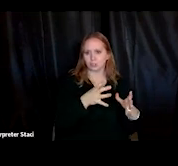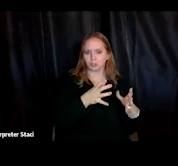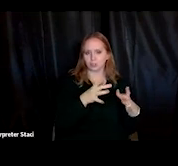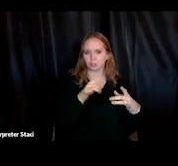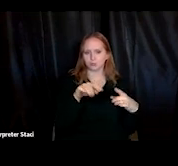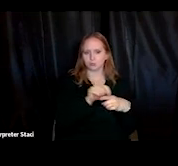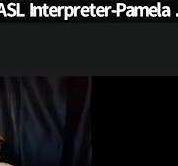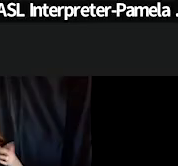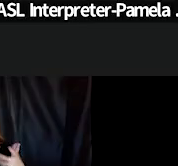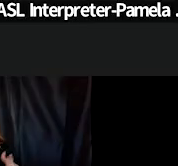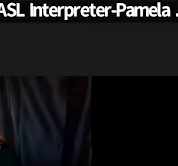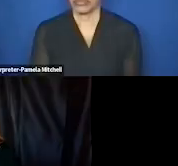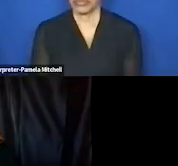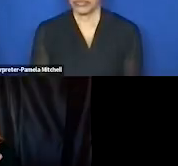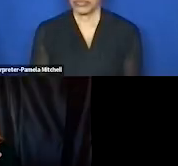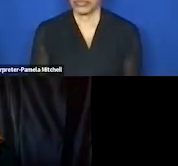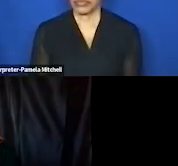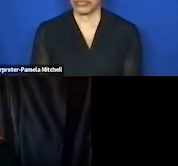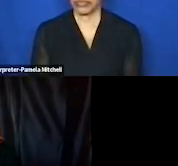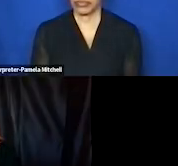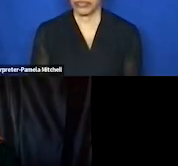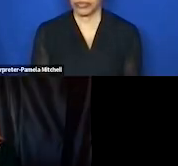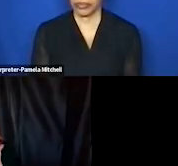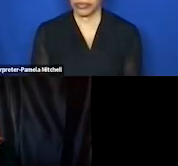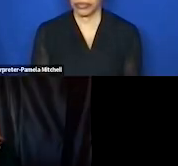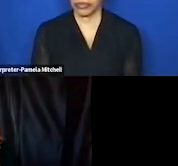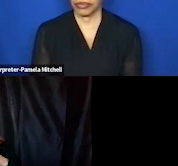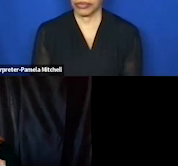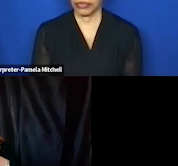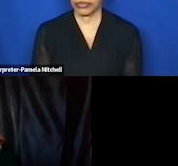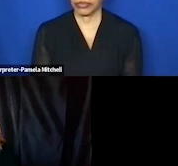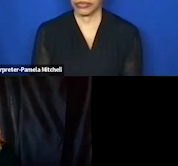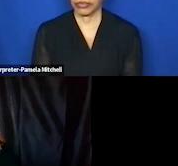that are interested in becoming trained in SOAR. Next slide.